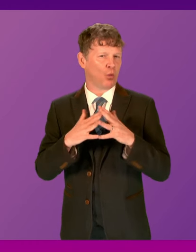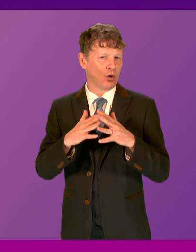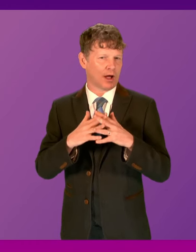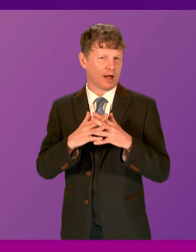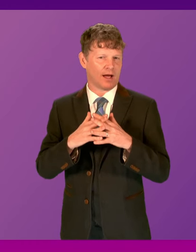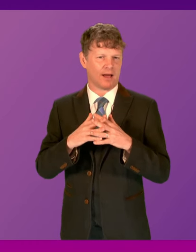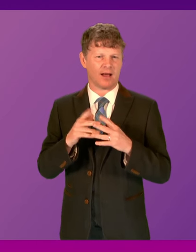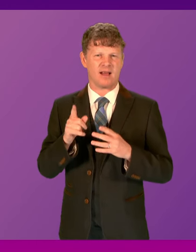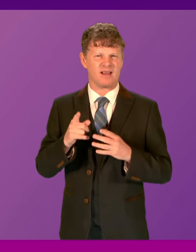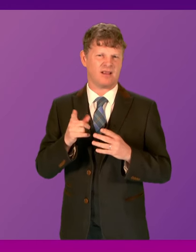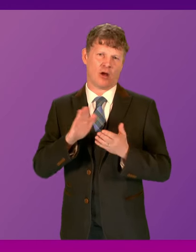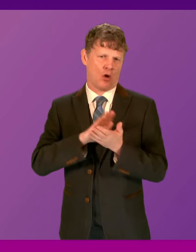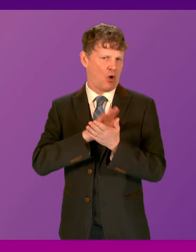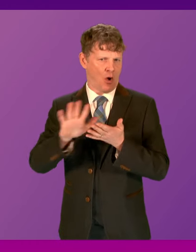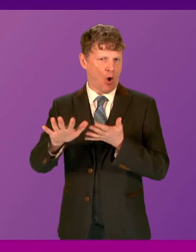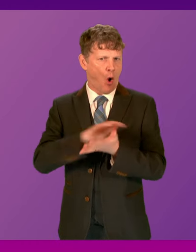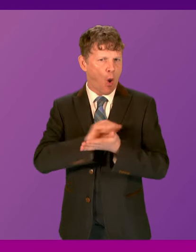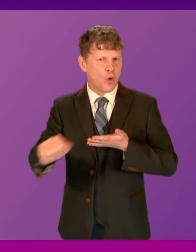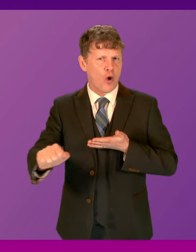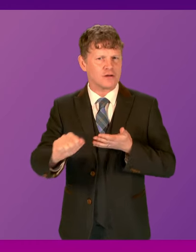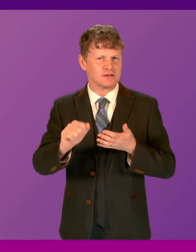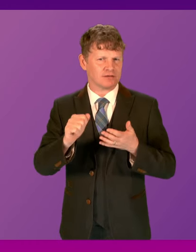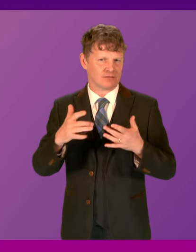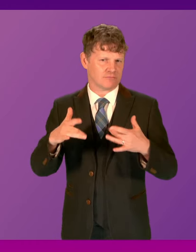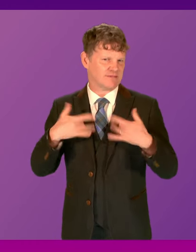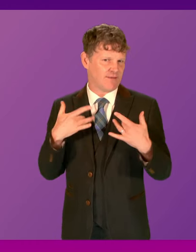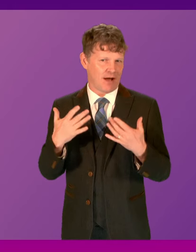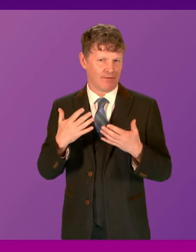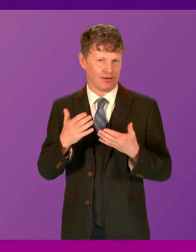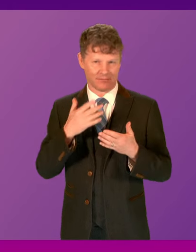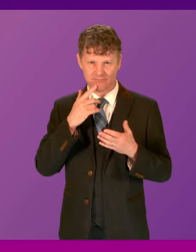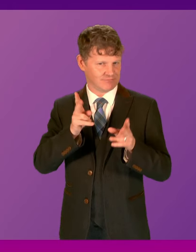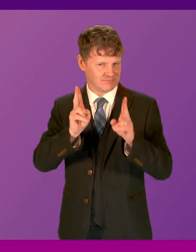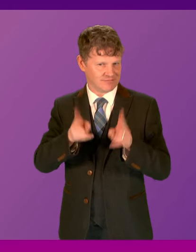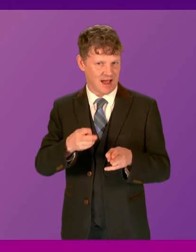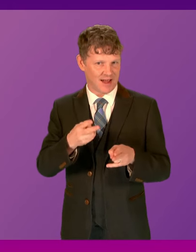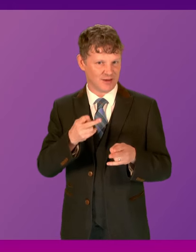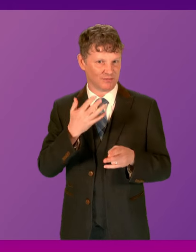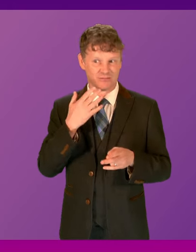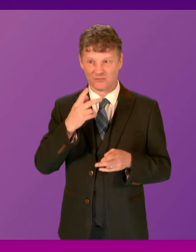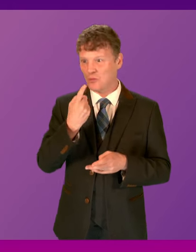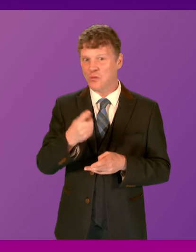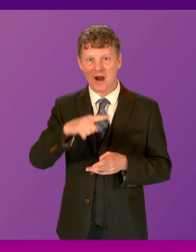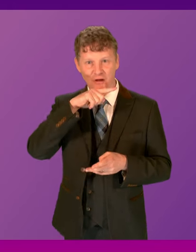respected Holocaust survivor who passed away at the age of 100 last week. It is